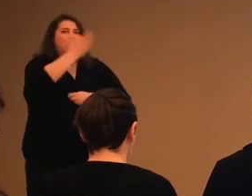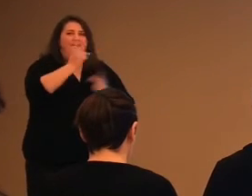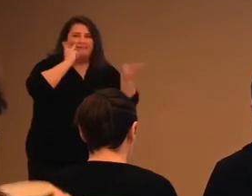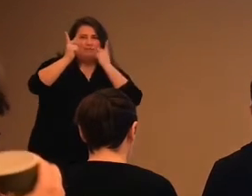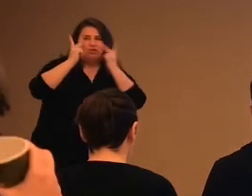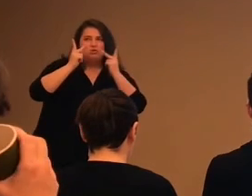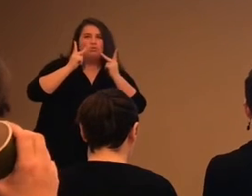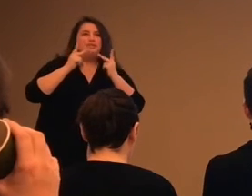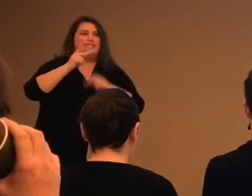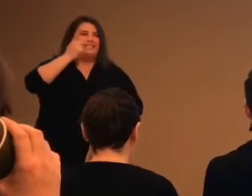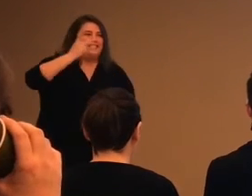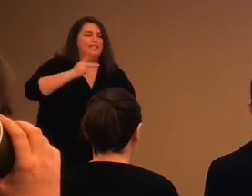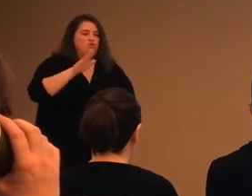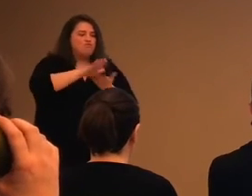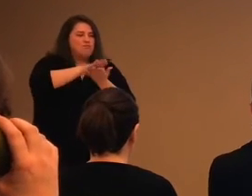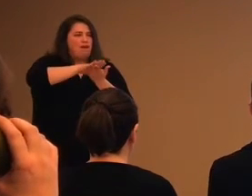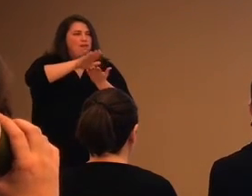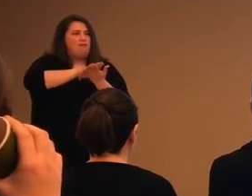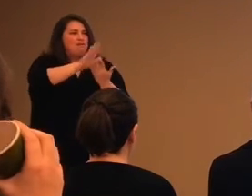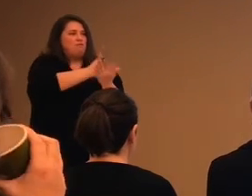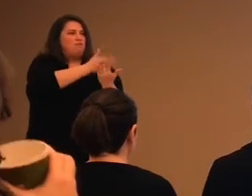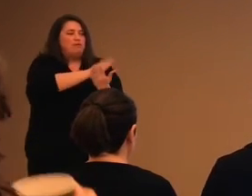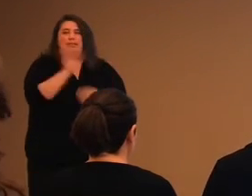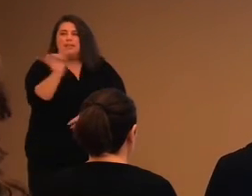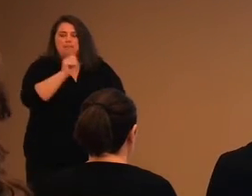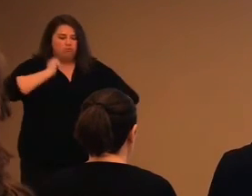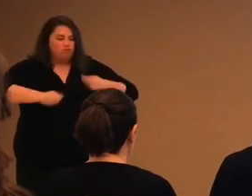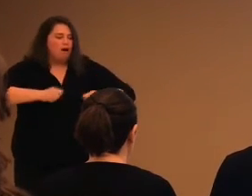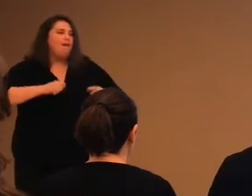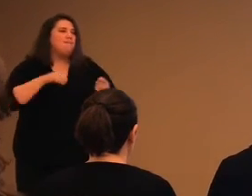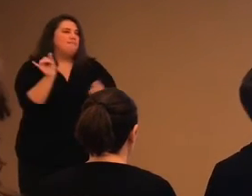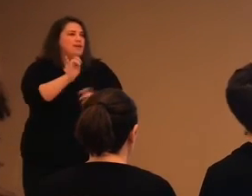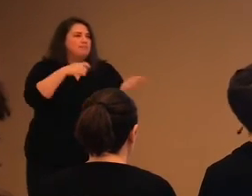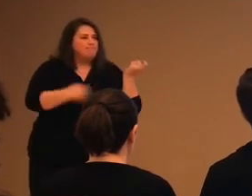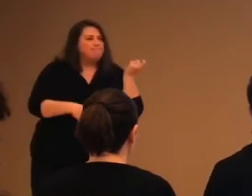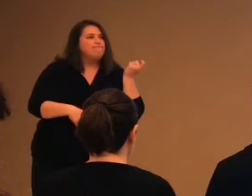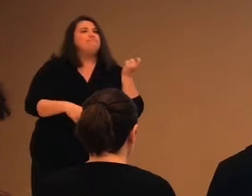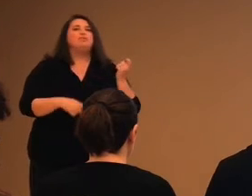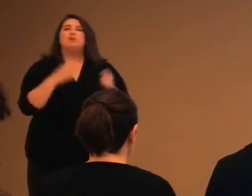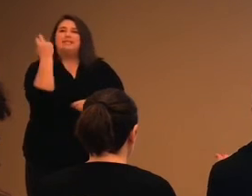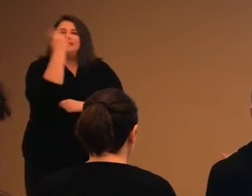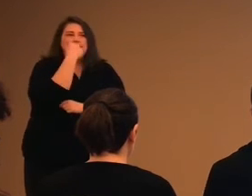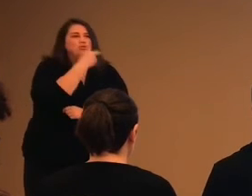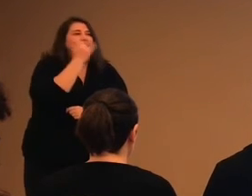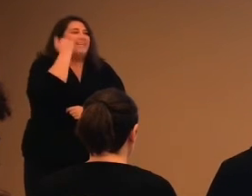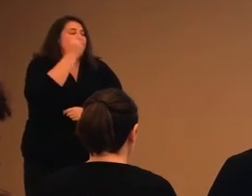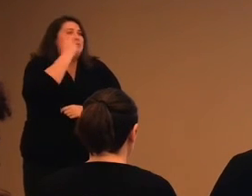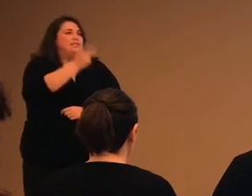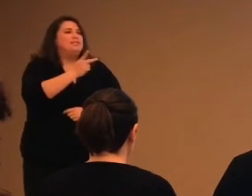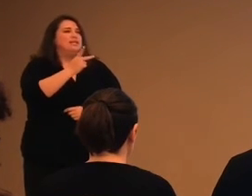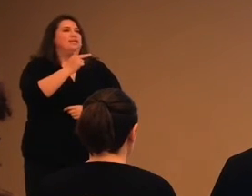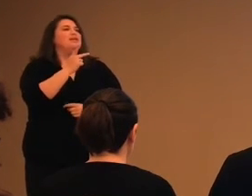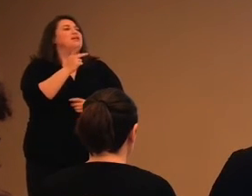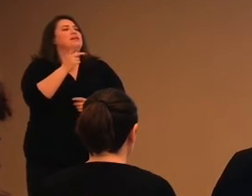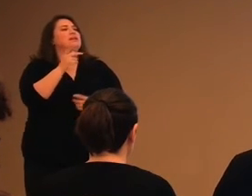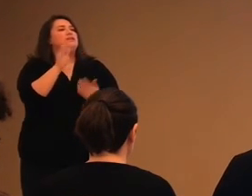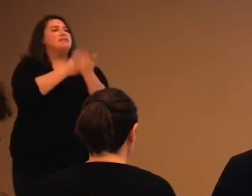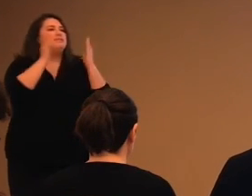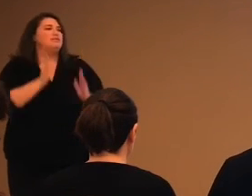Of music so is a drum set so as a guitar so it's a bit greeting when you see our wonderful soloist sing god bless america